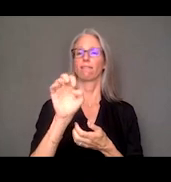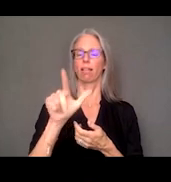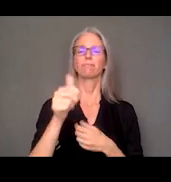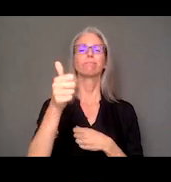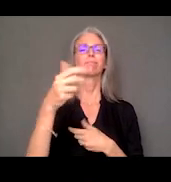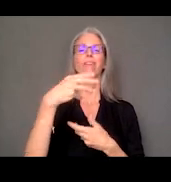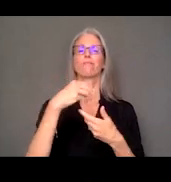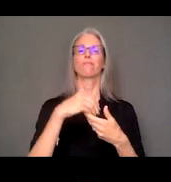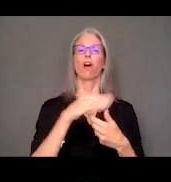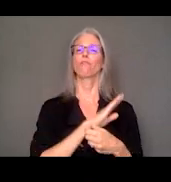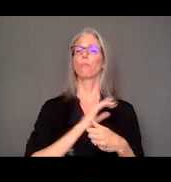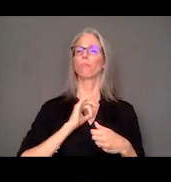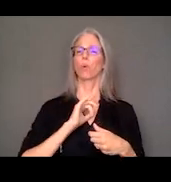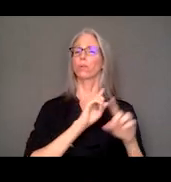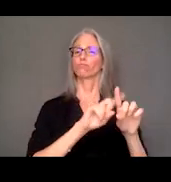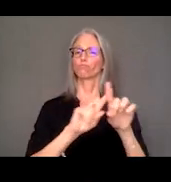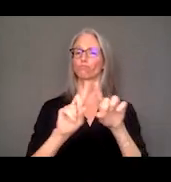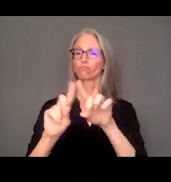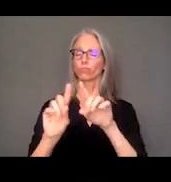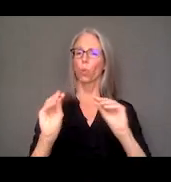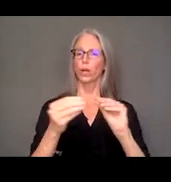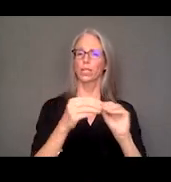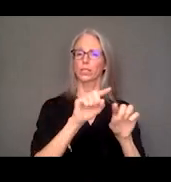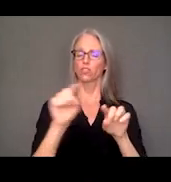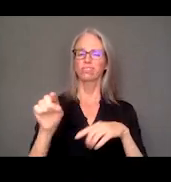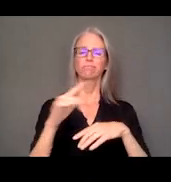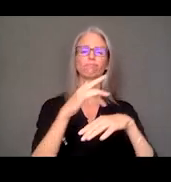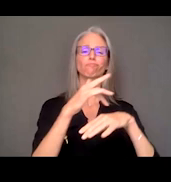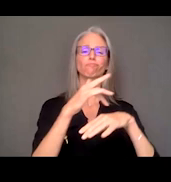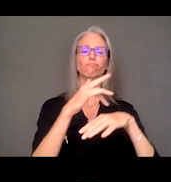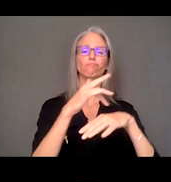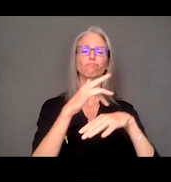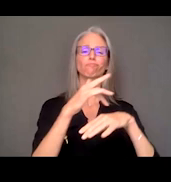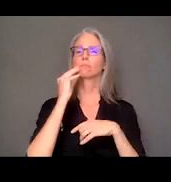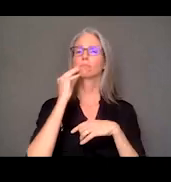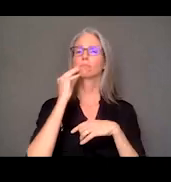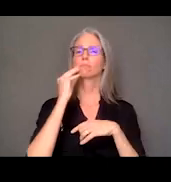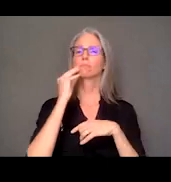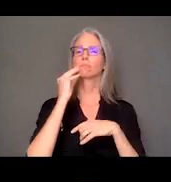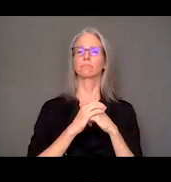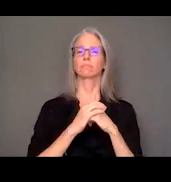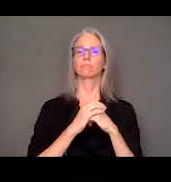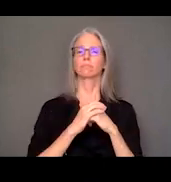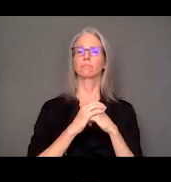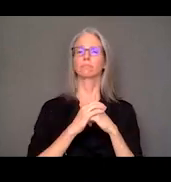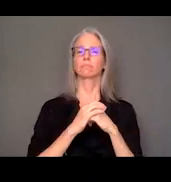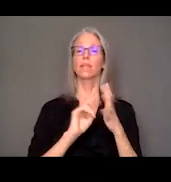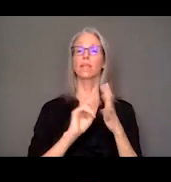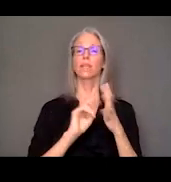These experiences have deepened to the understanding of the human aspects in product development.